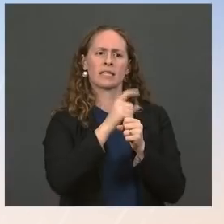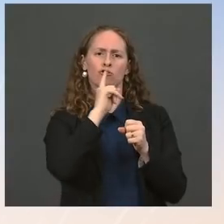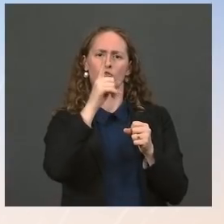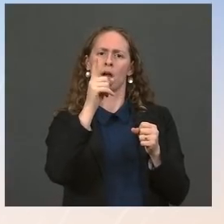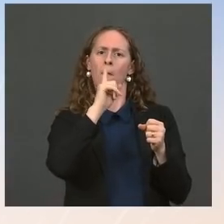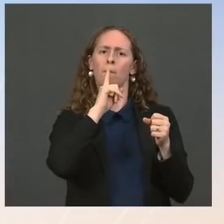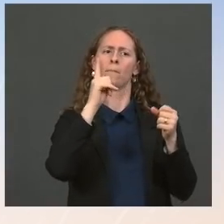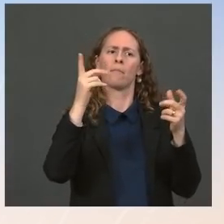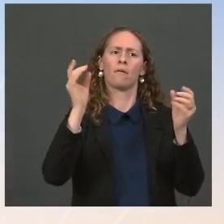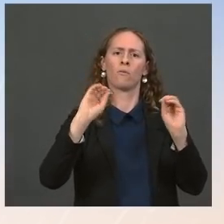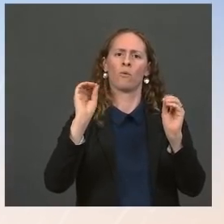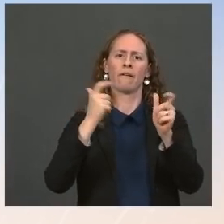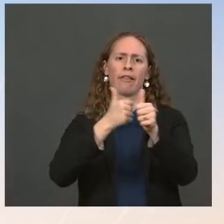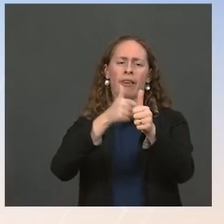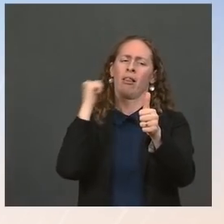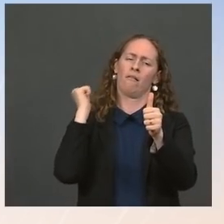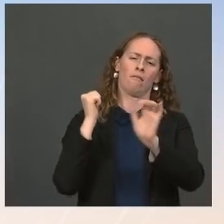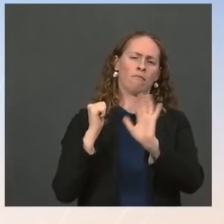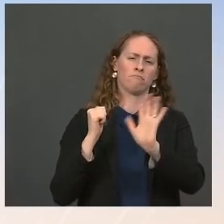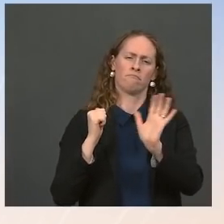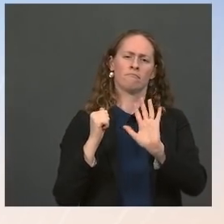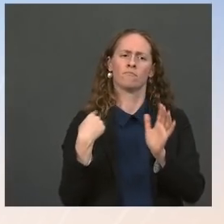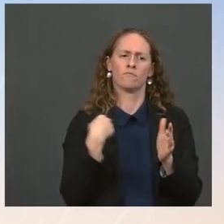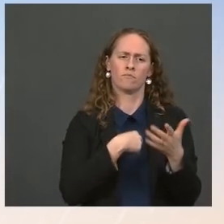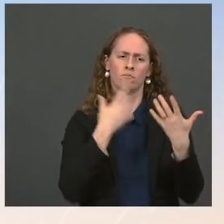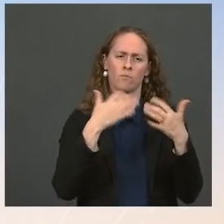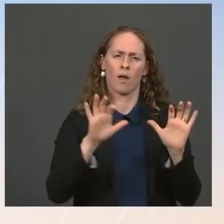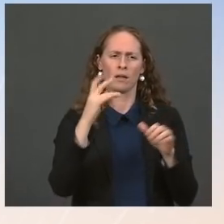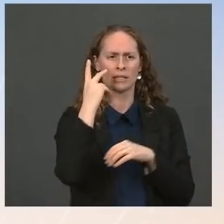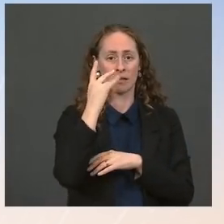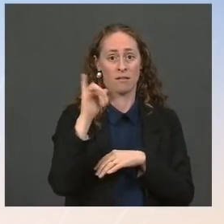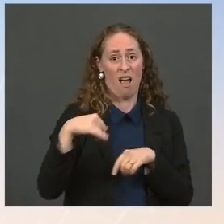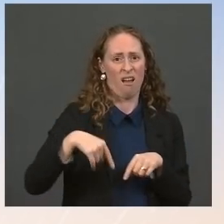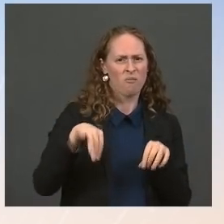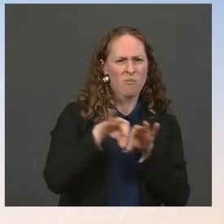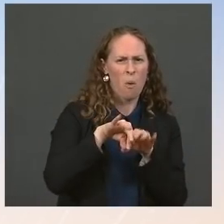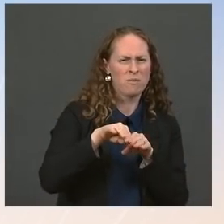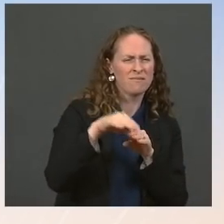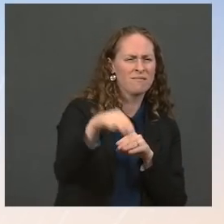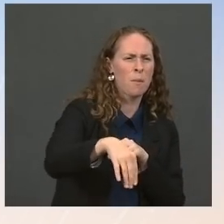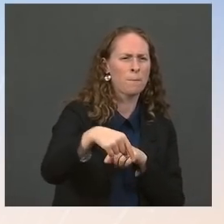and this is an important and vital step. We want to, of course, give the time to implement it, to your point,